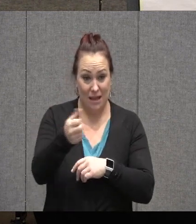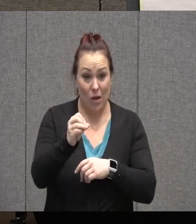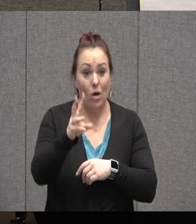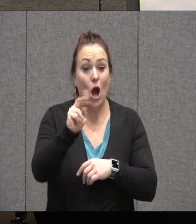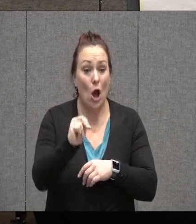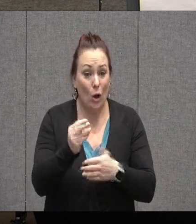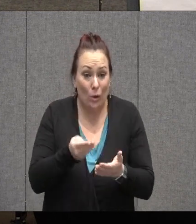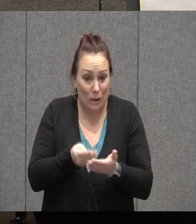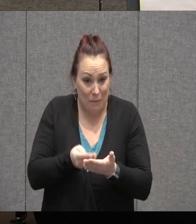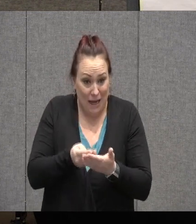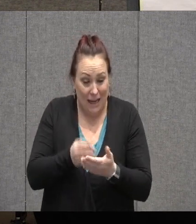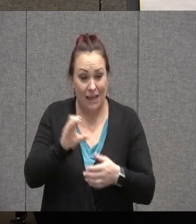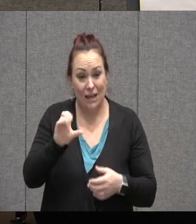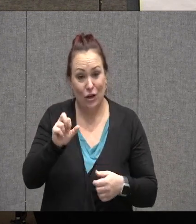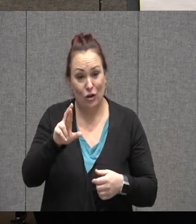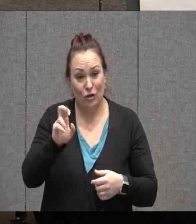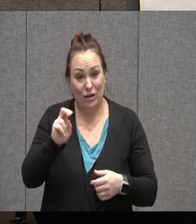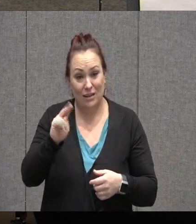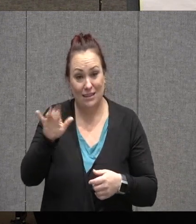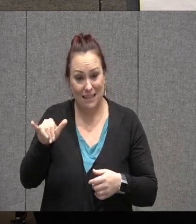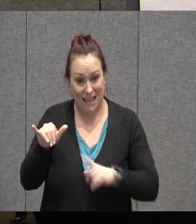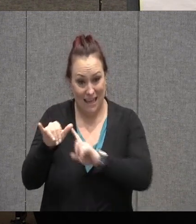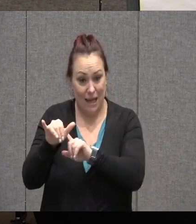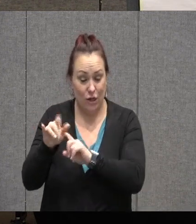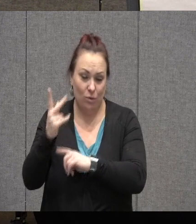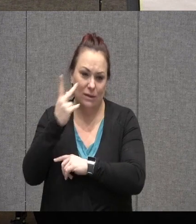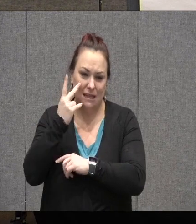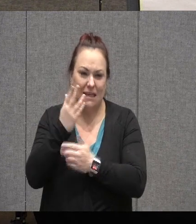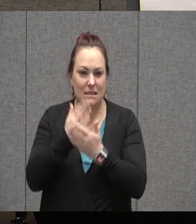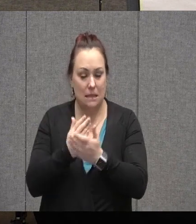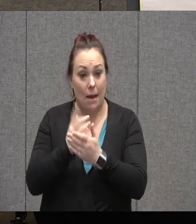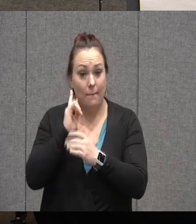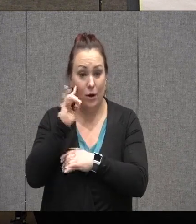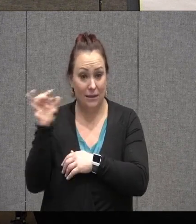And you're gonna see how they're somewhat similar, but also very different.